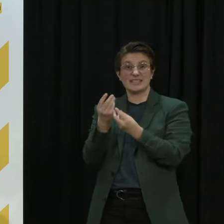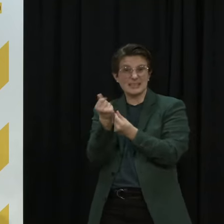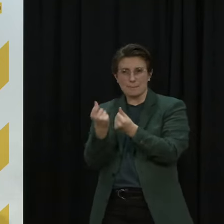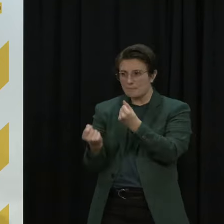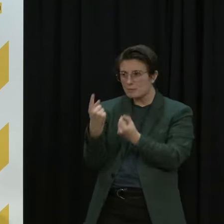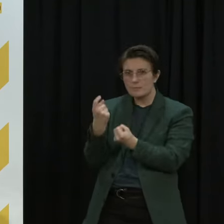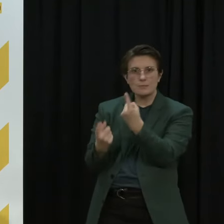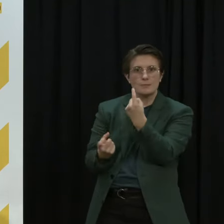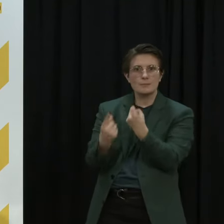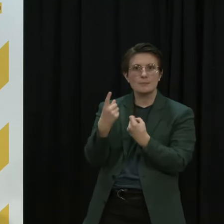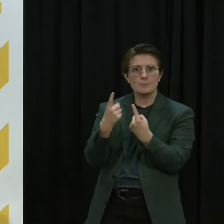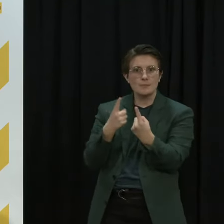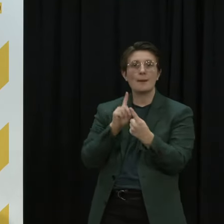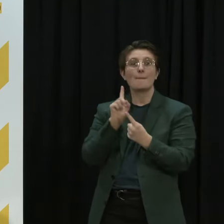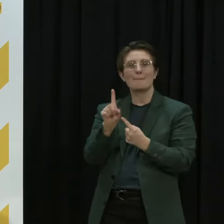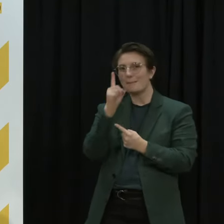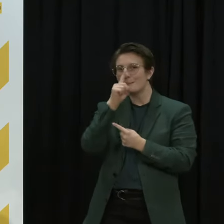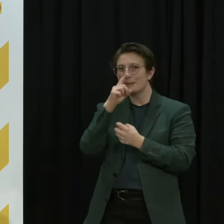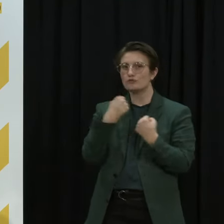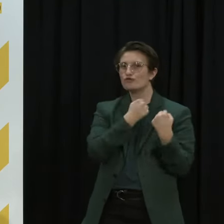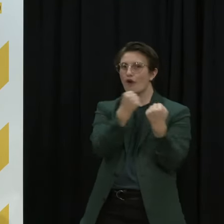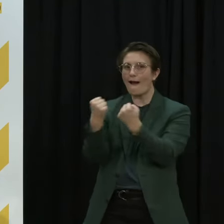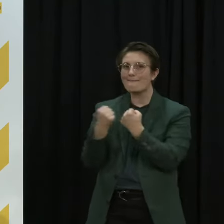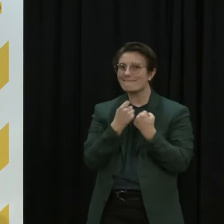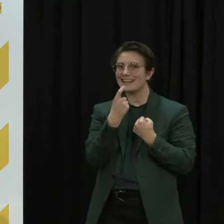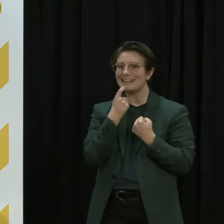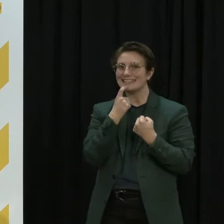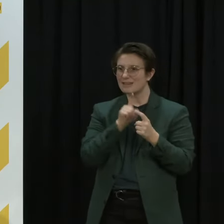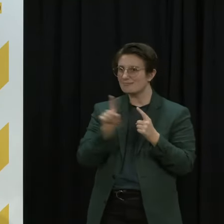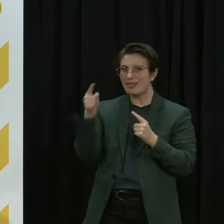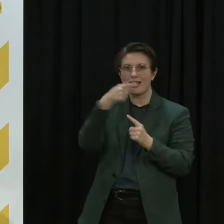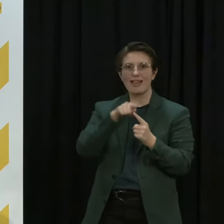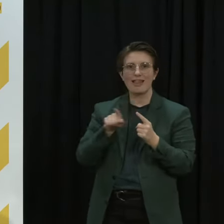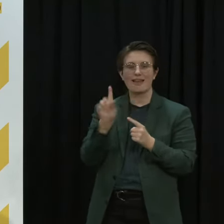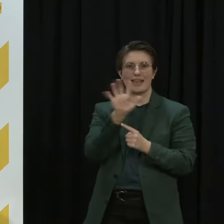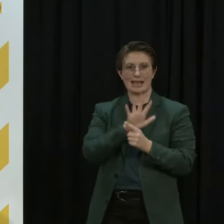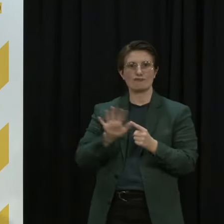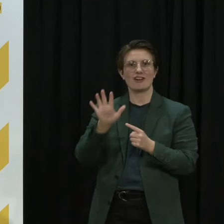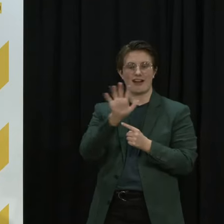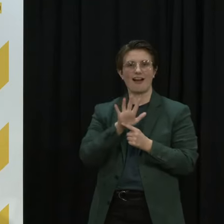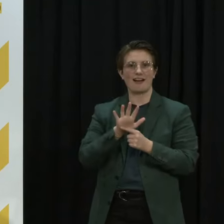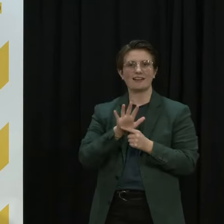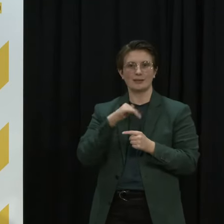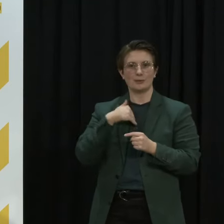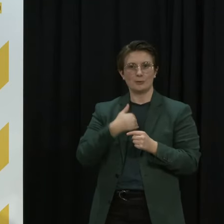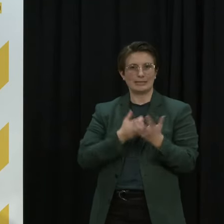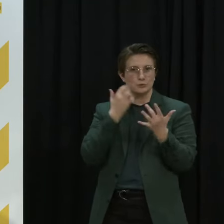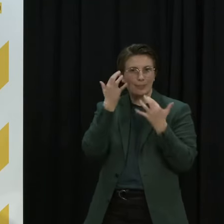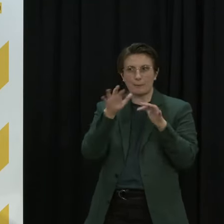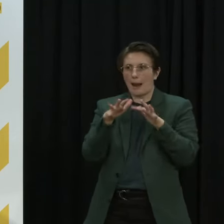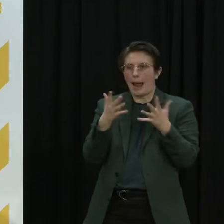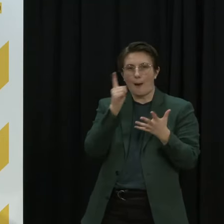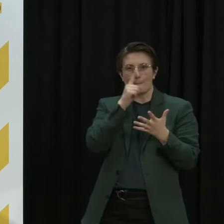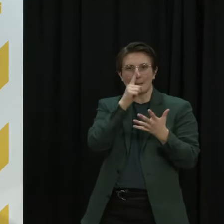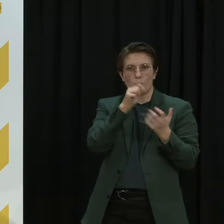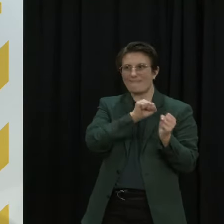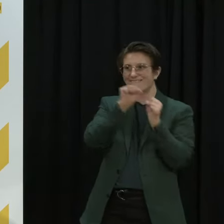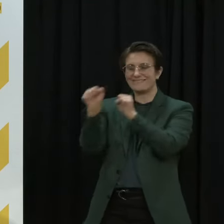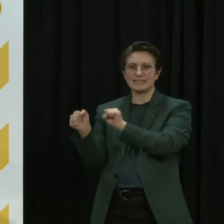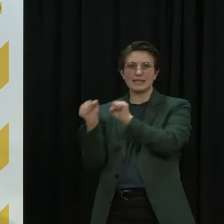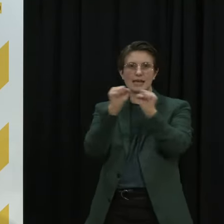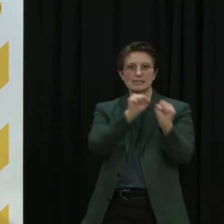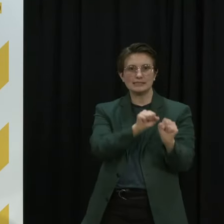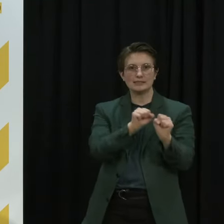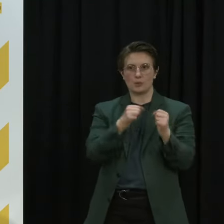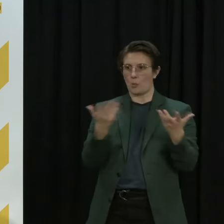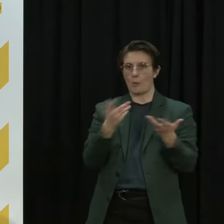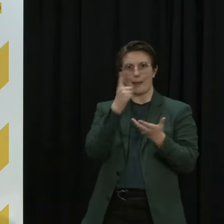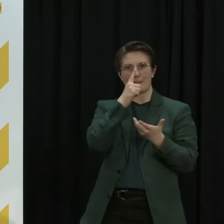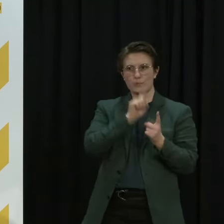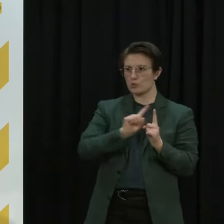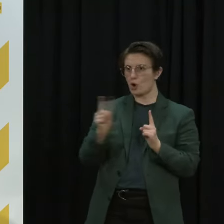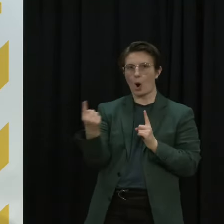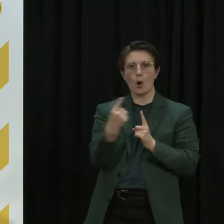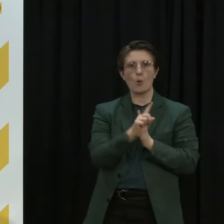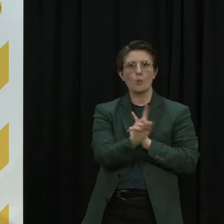We are still feeling the